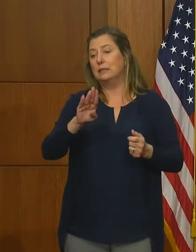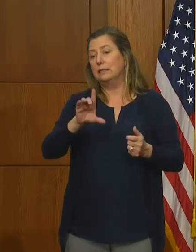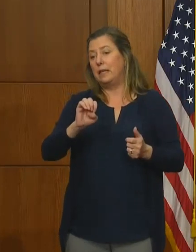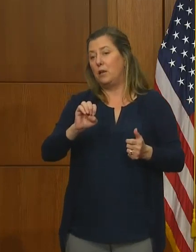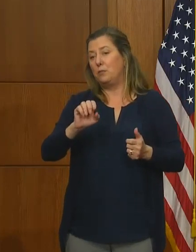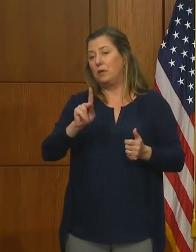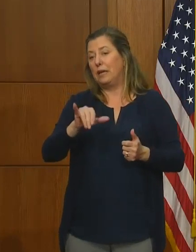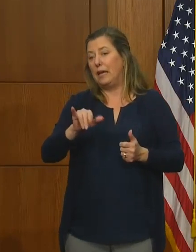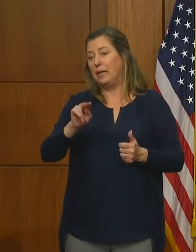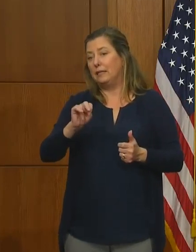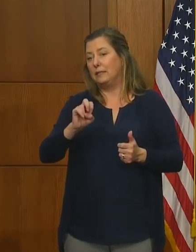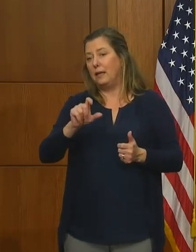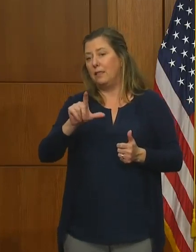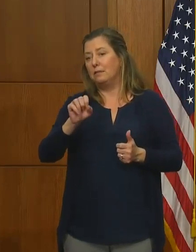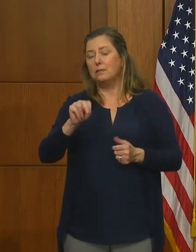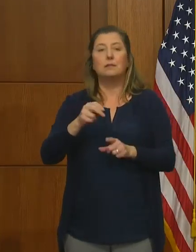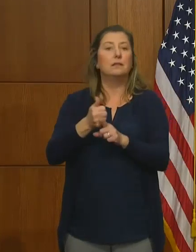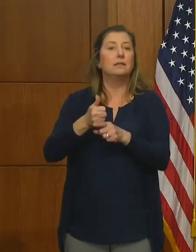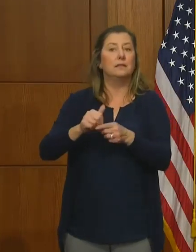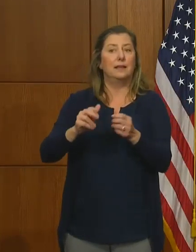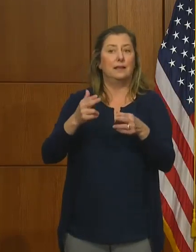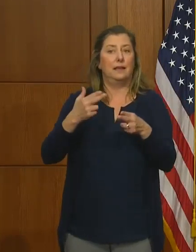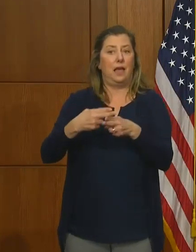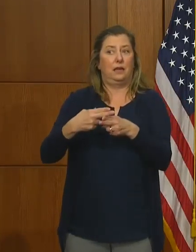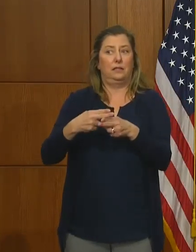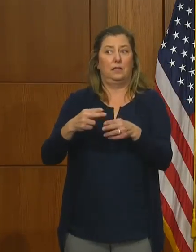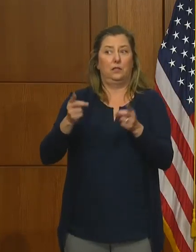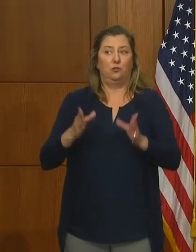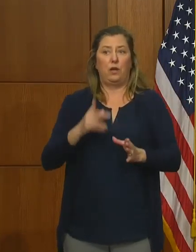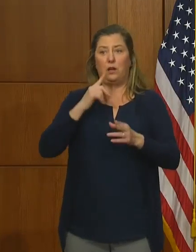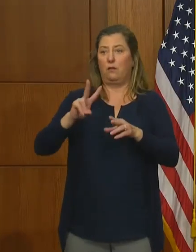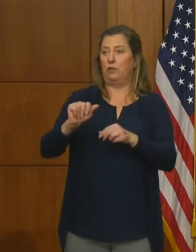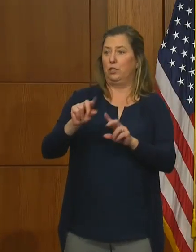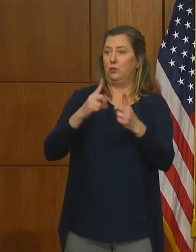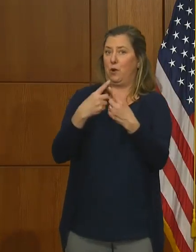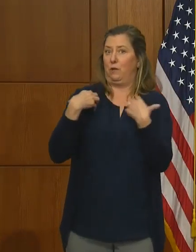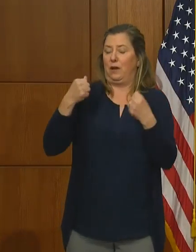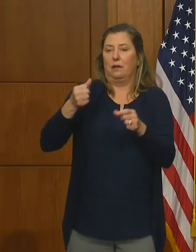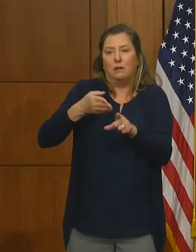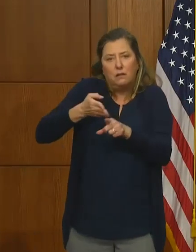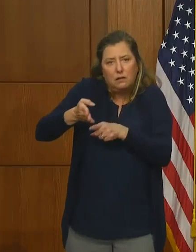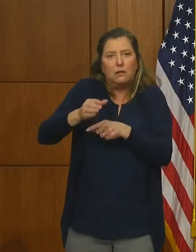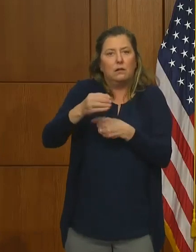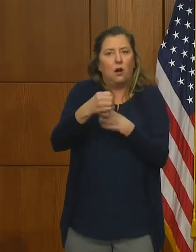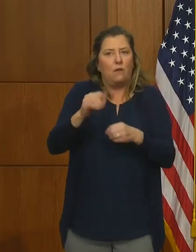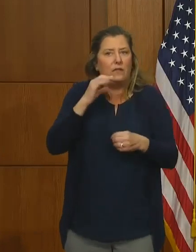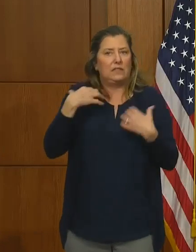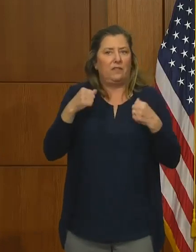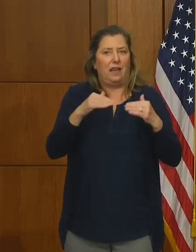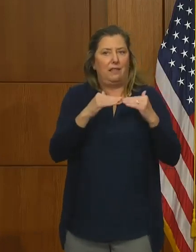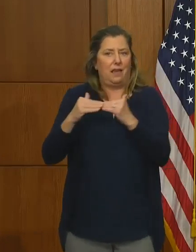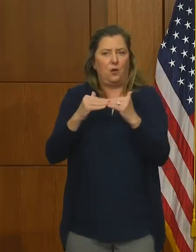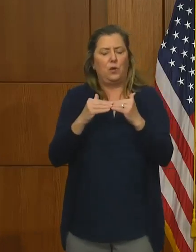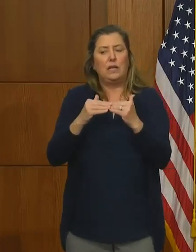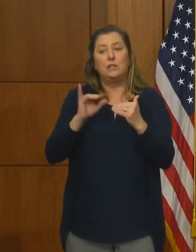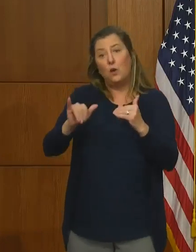VIRGINIA DEPARTMENT OF EMERGENCY MANAGEMENT. AND SAVE OKAY NELSON SERVES AS THE ACTING DIRECTOR OF THE VIRGINIA